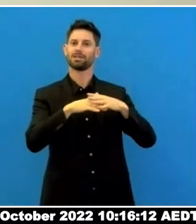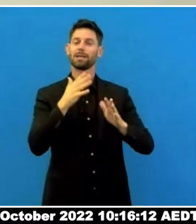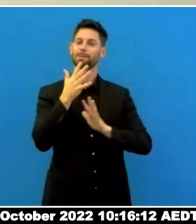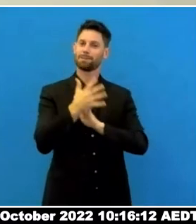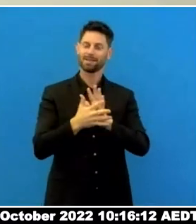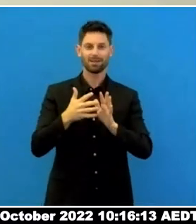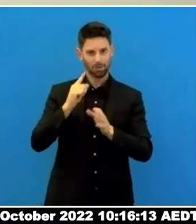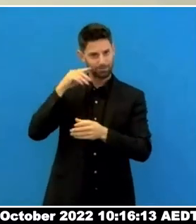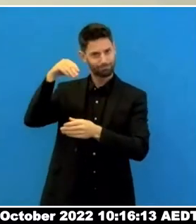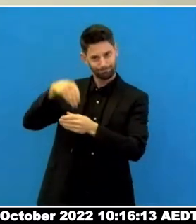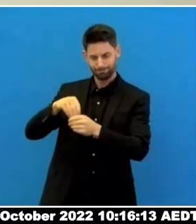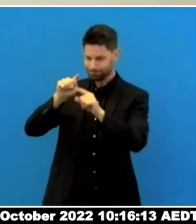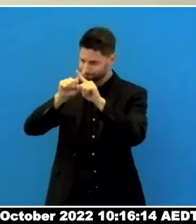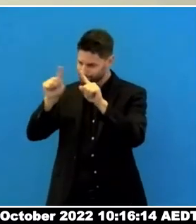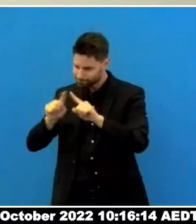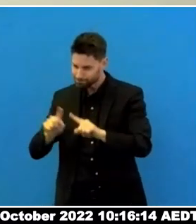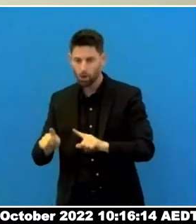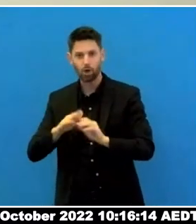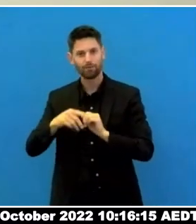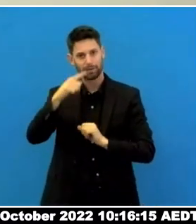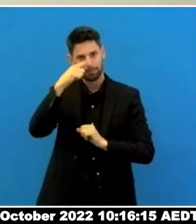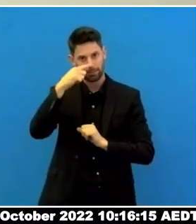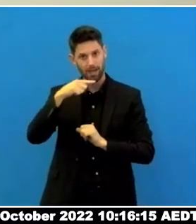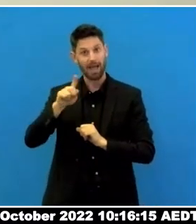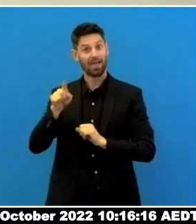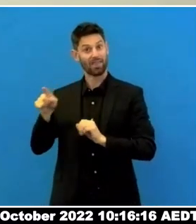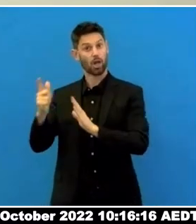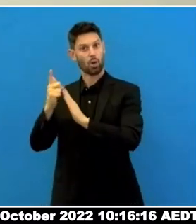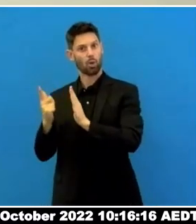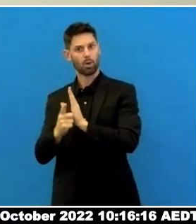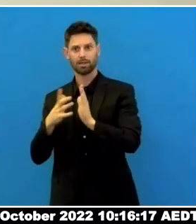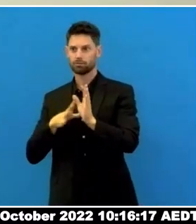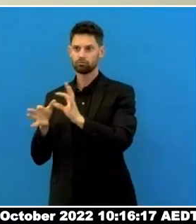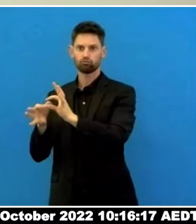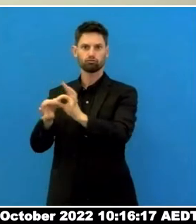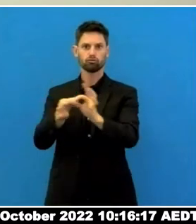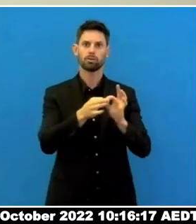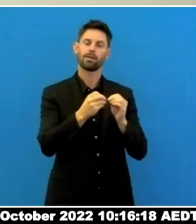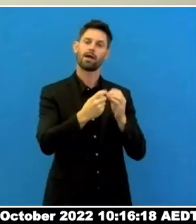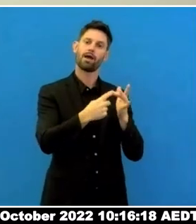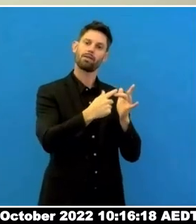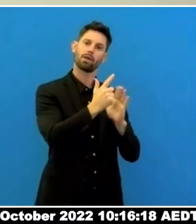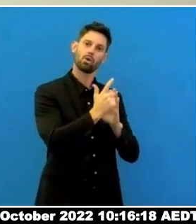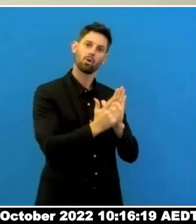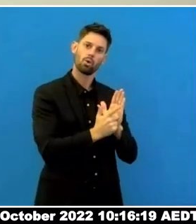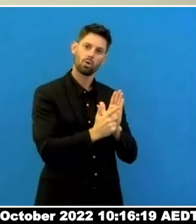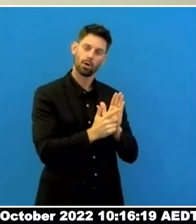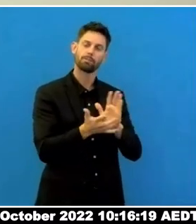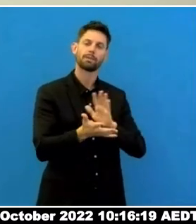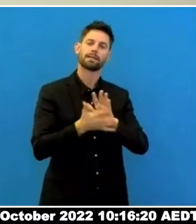must be able to work together easily, recognising, for example, that having different tests for different attributes